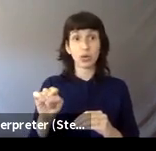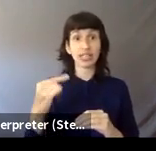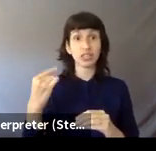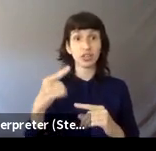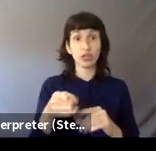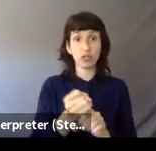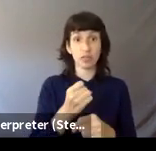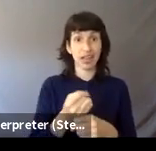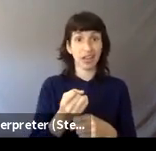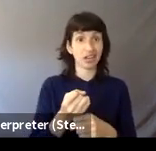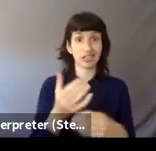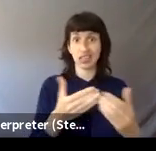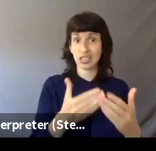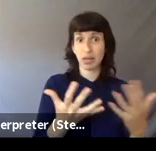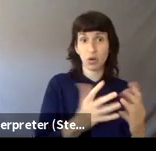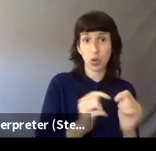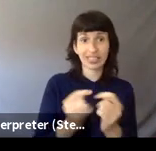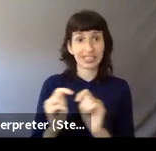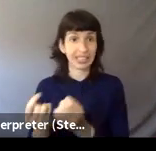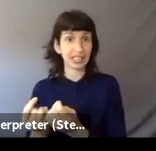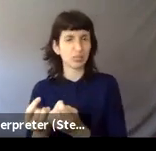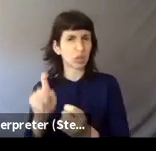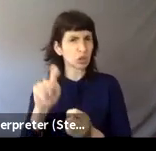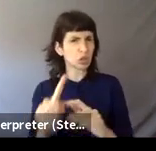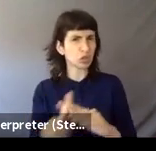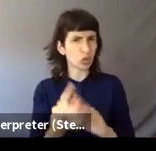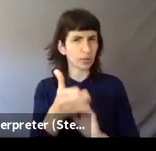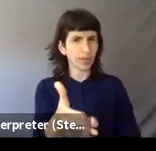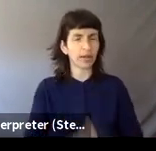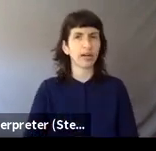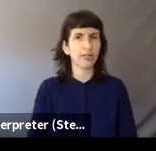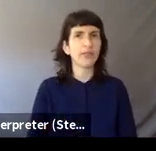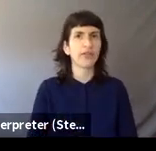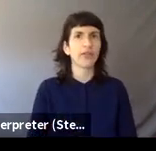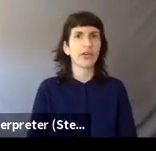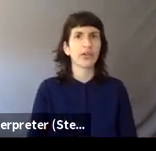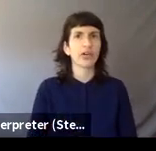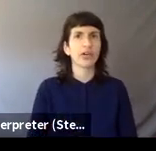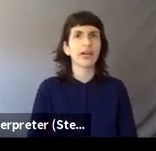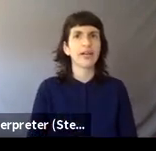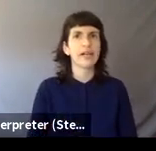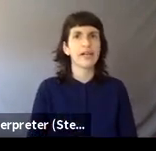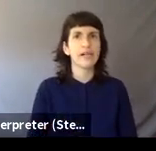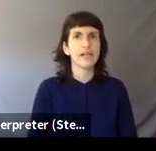Amy: They should be. I haven't created any quizzes in other Teams to show you, but I believe when you go into that, when you first say add a quiz any quiz that you've made would show up even